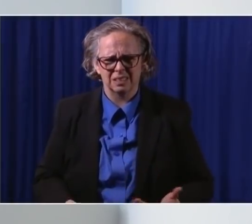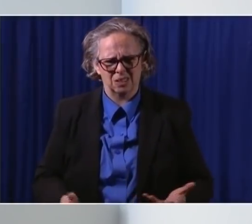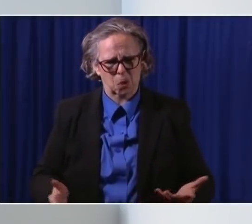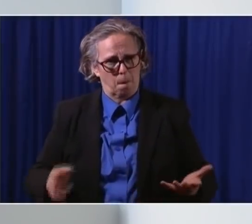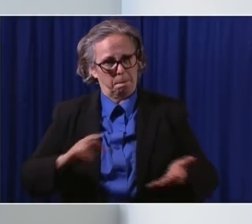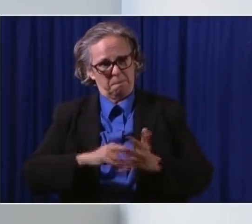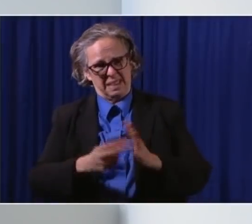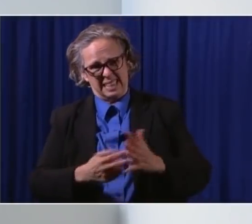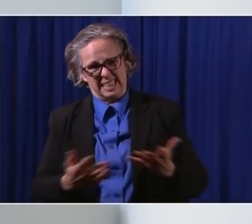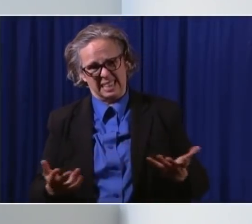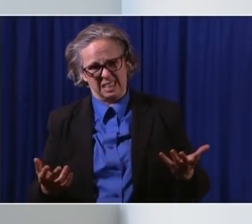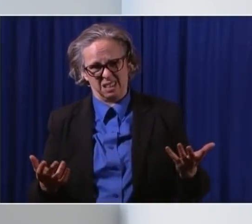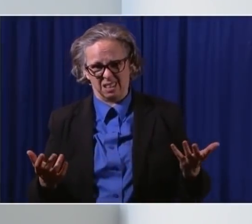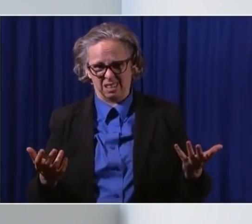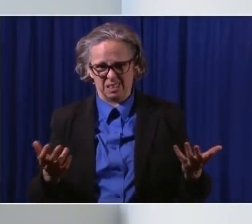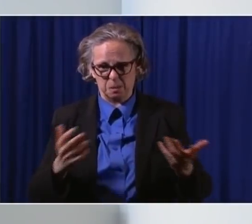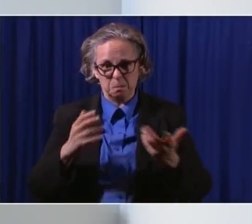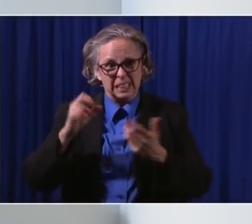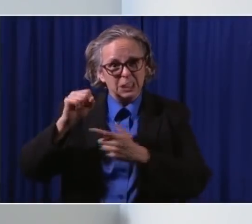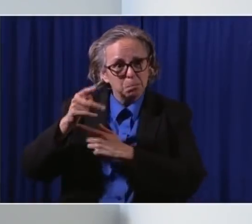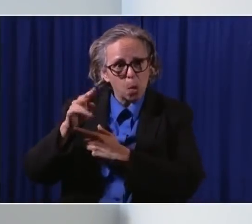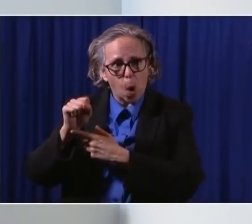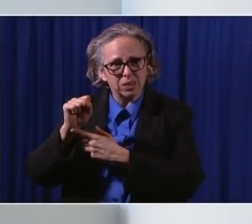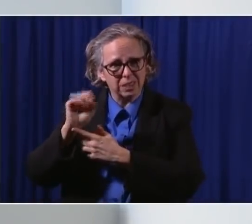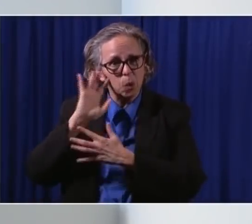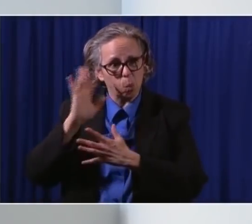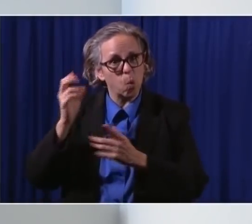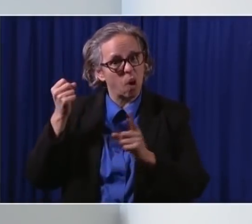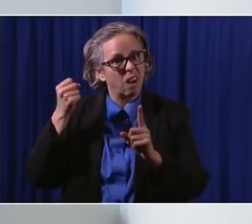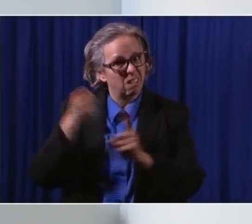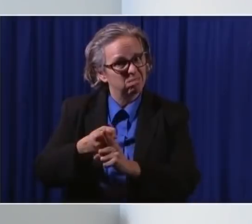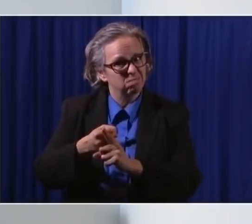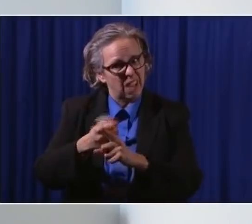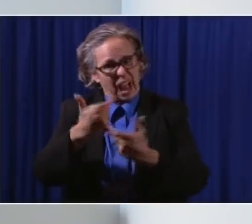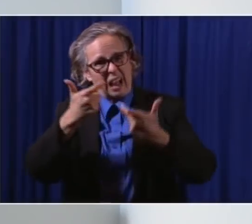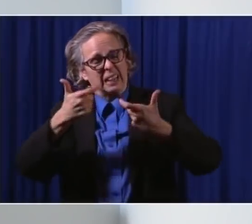19 AND THAT'S NEARLY 40% OF ALL THE CASES UNDER THE AGE OF 30. WE ARE TALKING ABOUT SPORTS AND COMPETITION IN THE TWO GO HAND- IN-HAND.